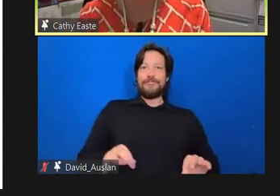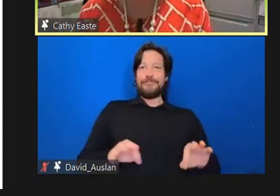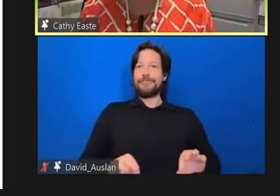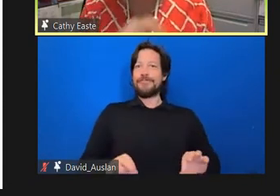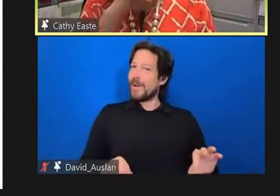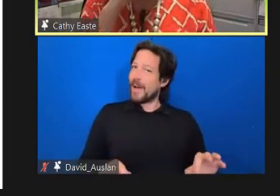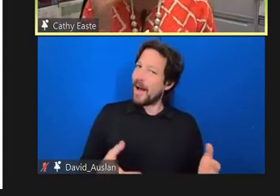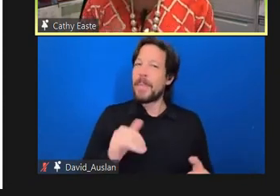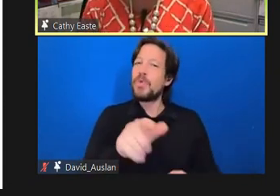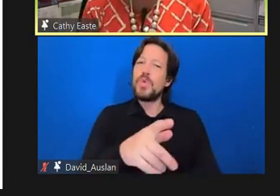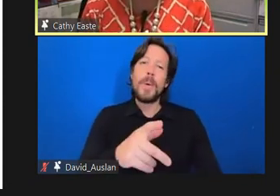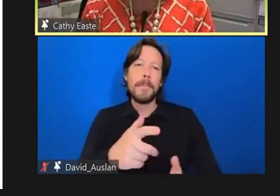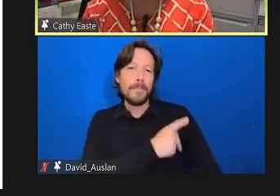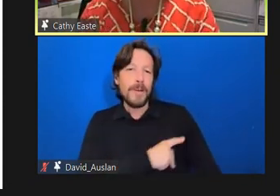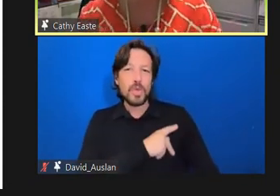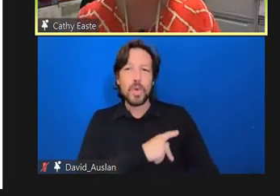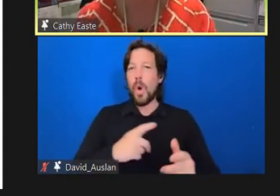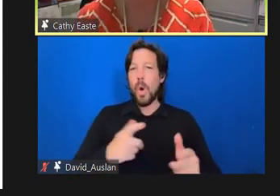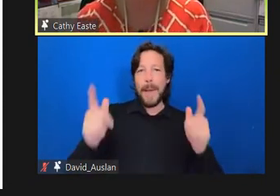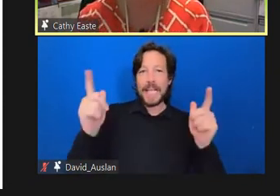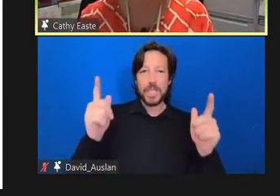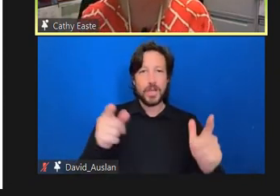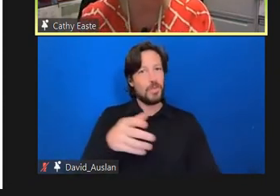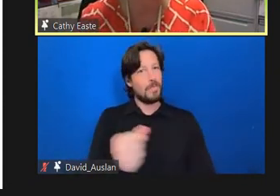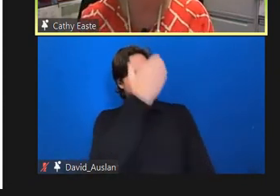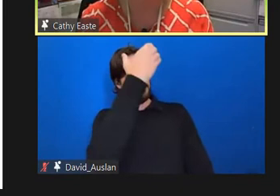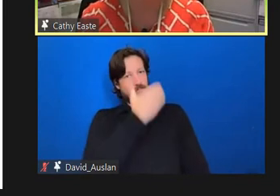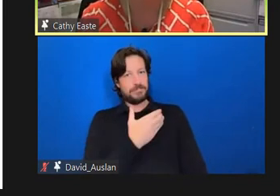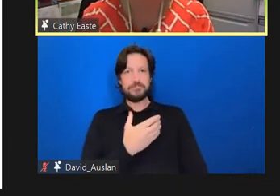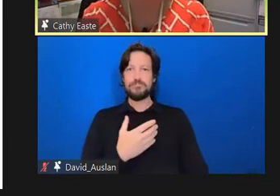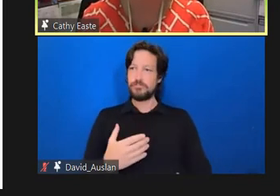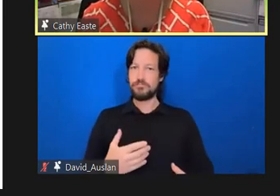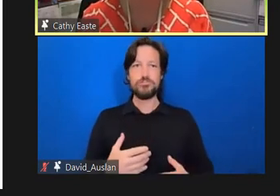you're a professional, and you have to look like you are the manager and you are a professional.